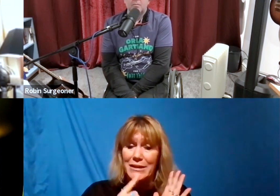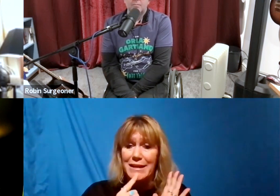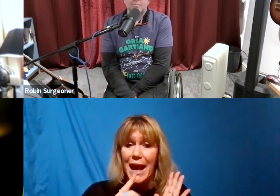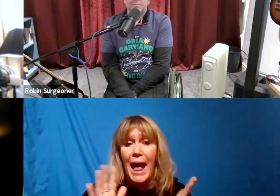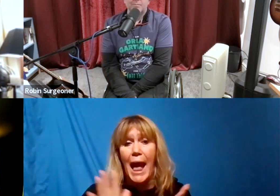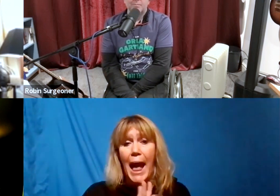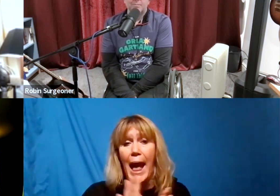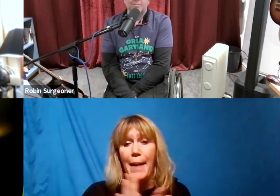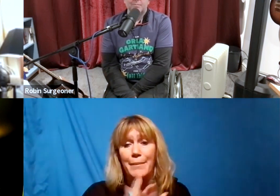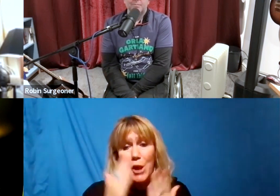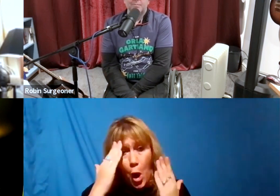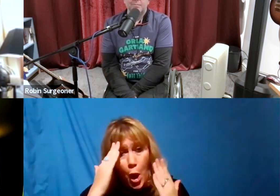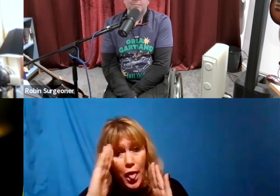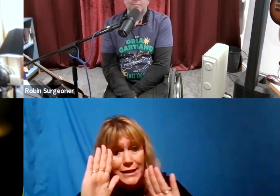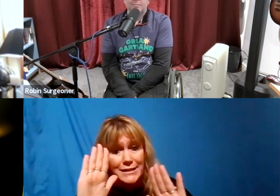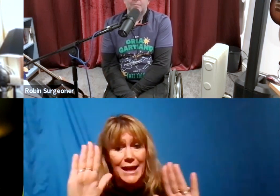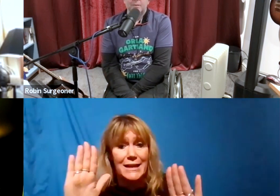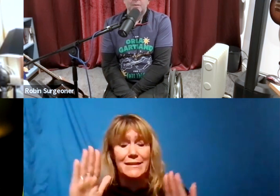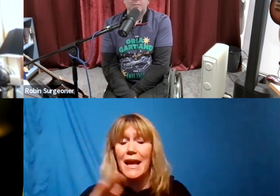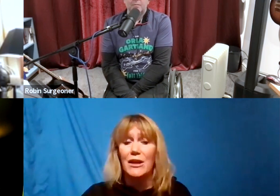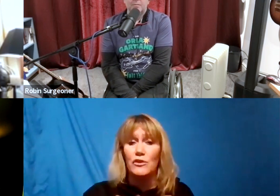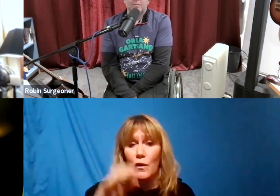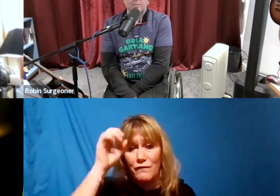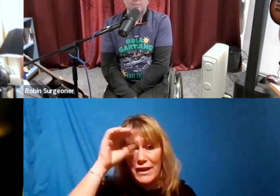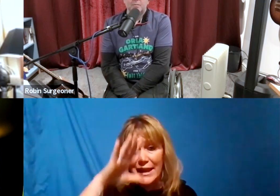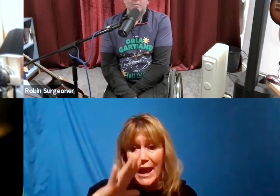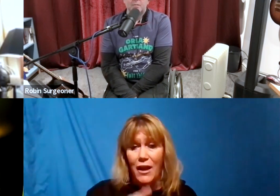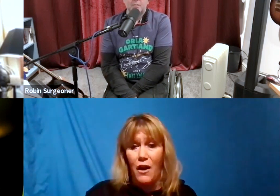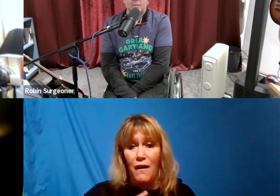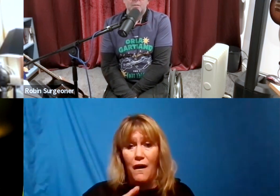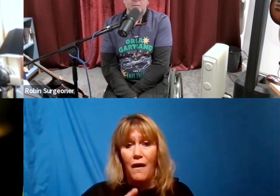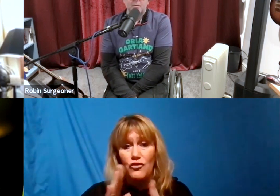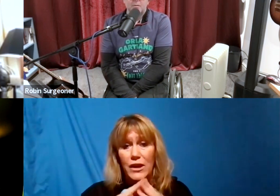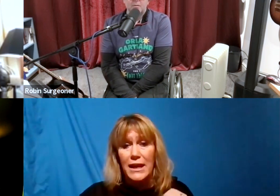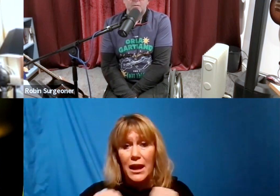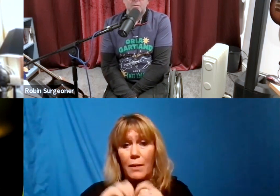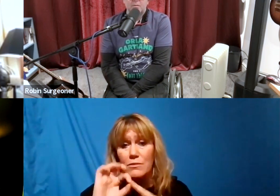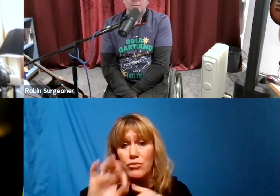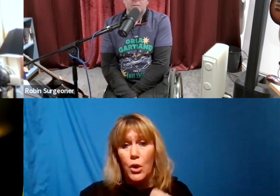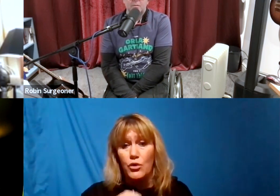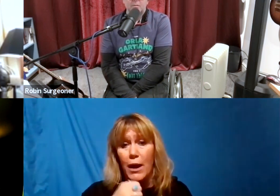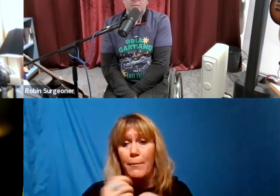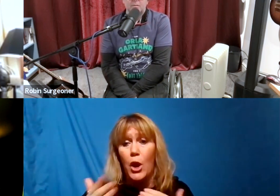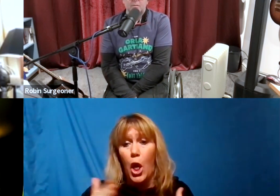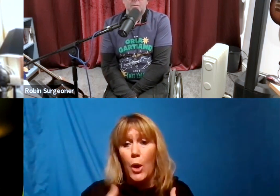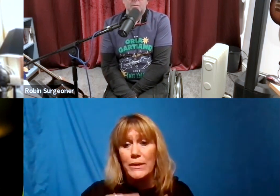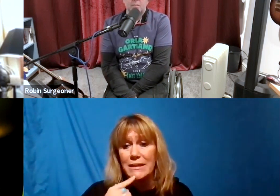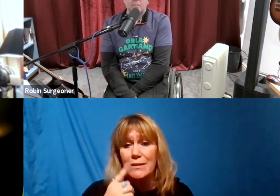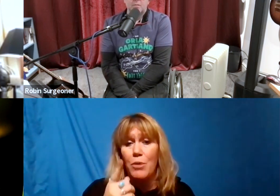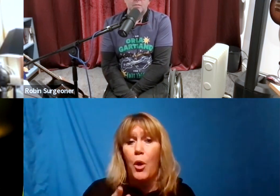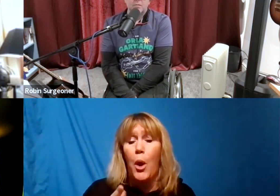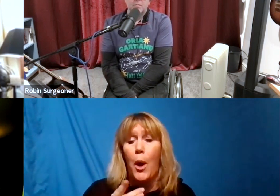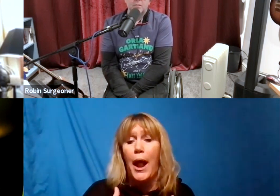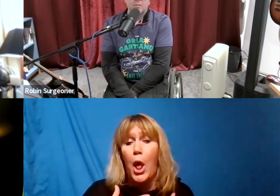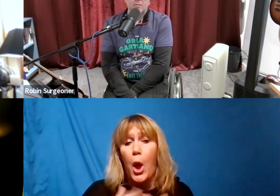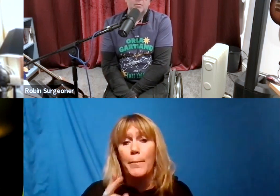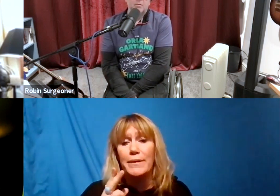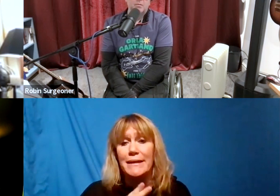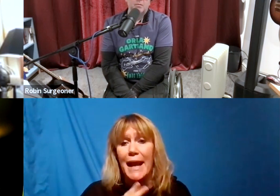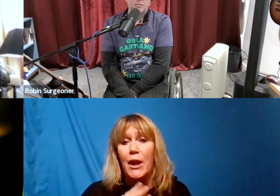not heart these before, it is an older song that I wrote with my wife and I played this song at my wedding. Before I go I should say I'm online in all the usual places, I sell CDs and all stuff like that and you can find them on my website.